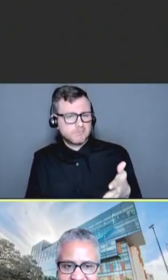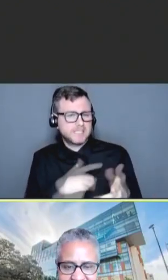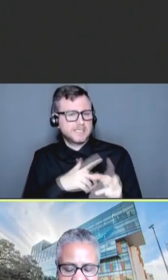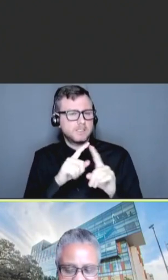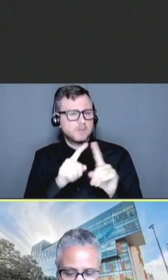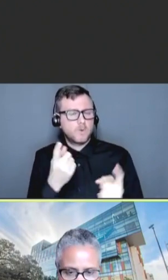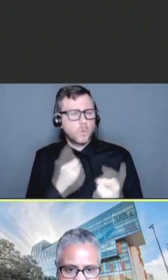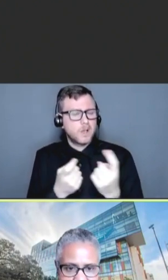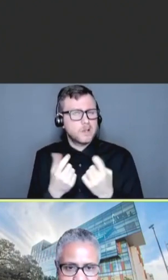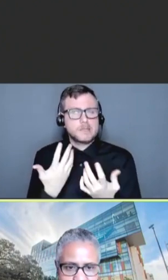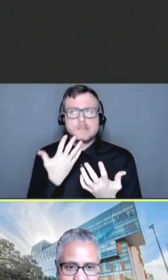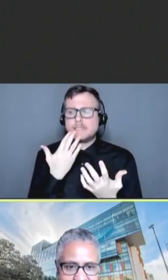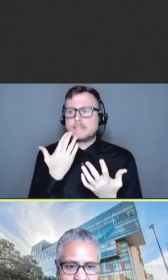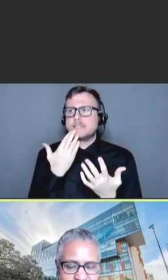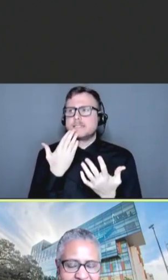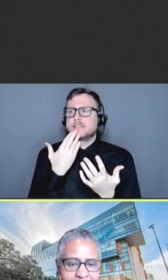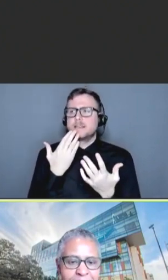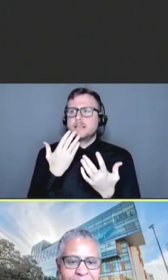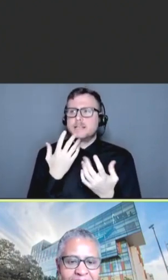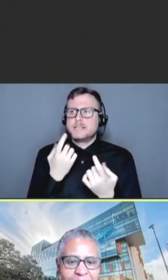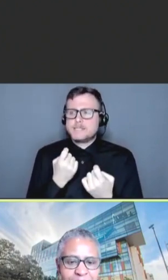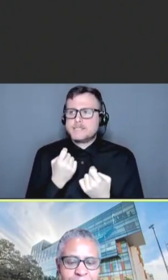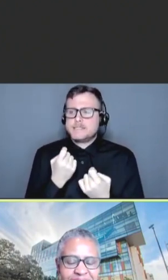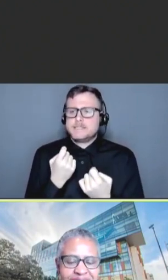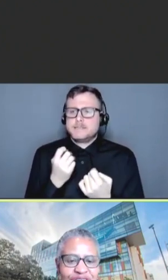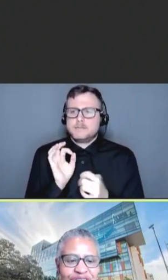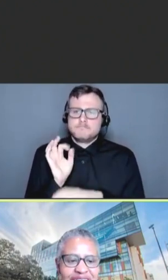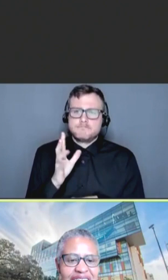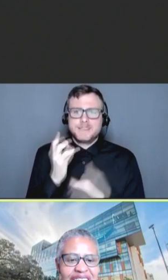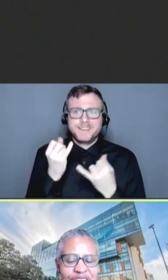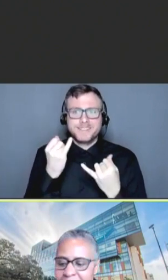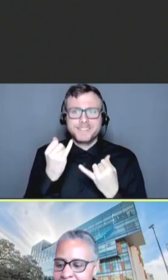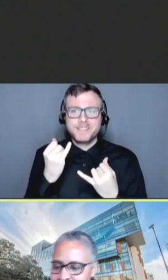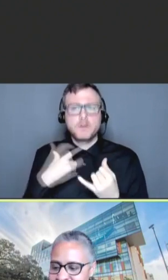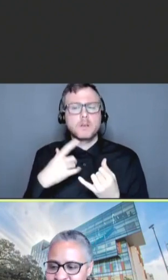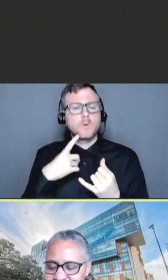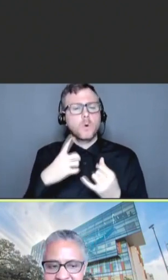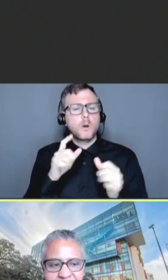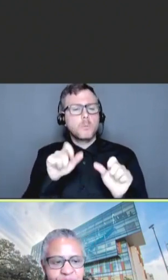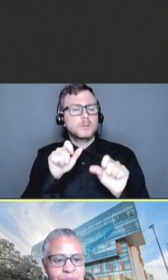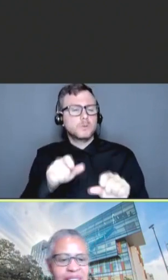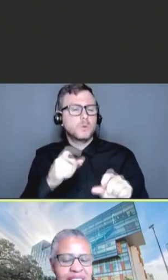ourselves. And we bring them up now as potential discussion topics for the next few minutes.